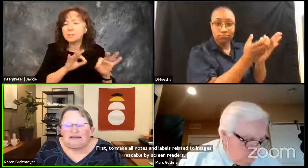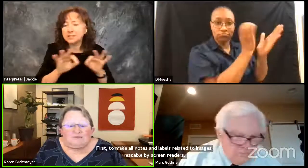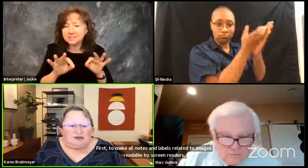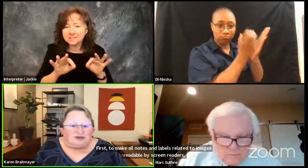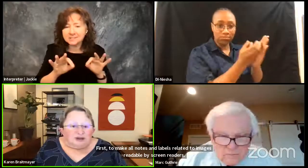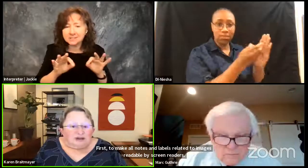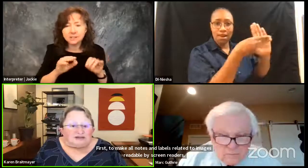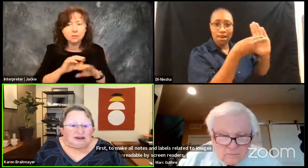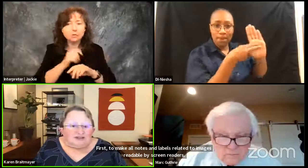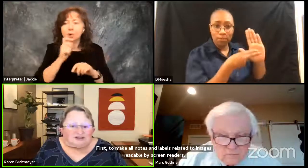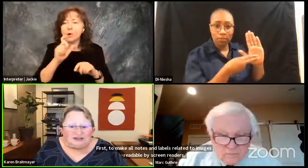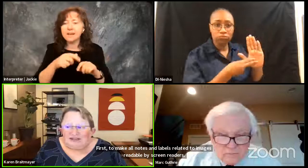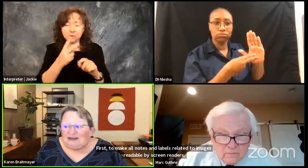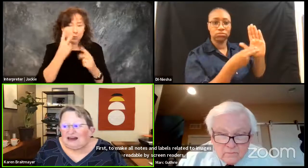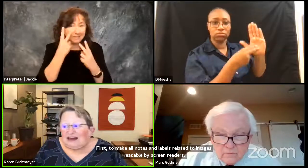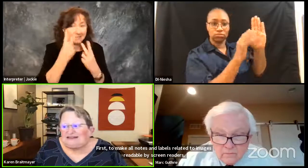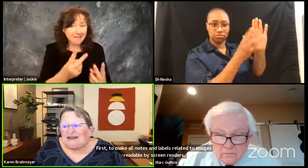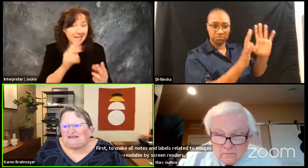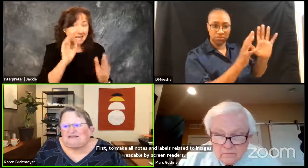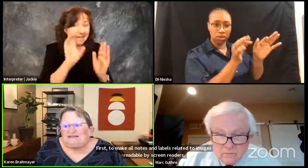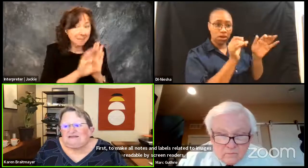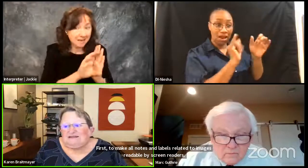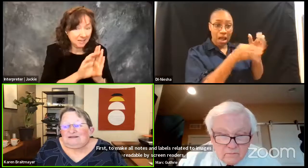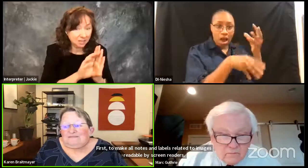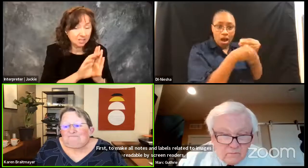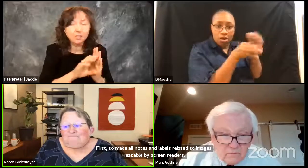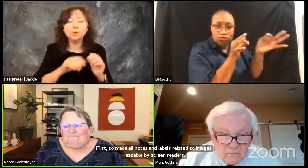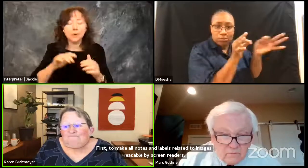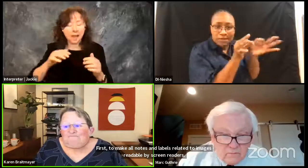the image to understand the context.